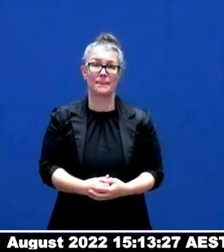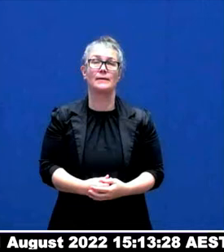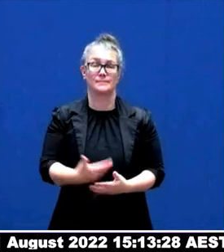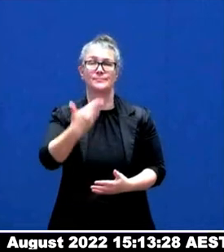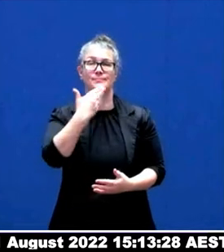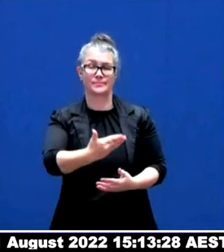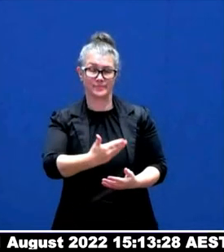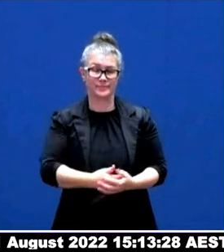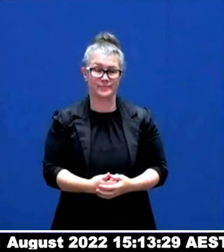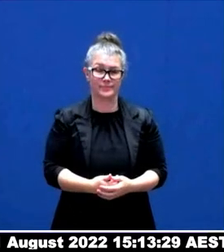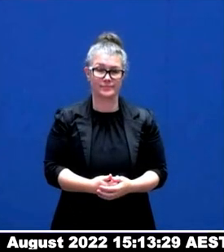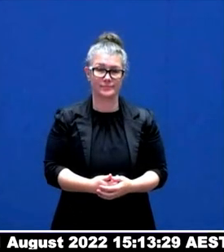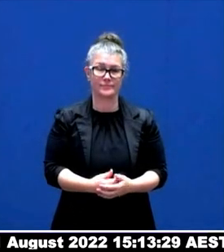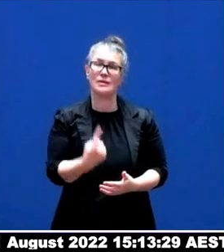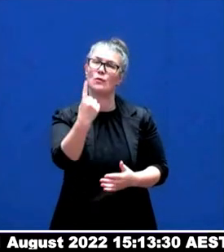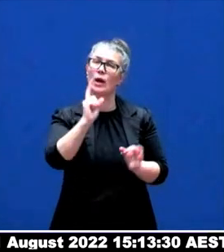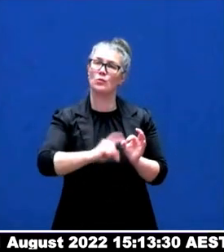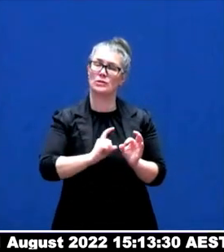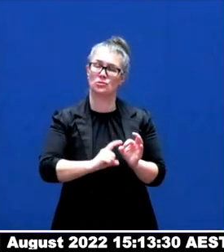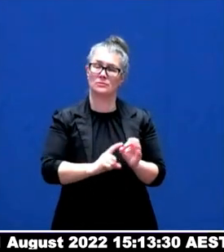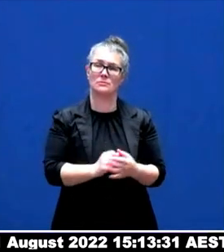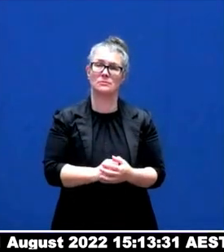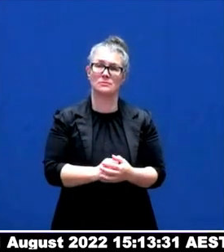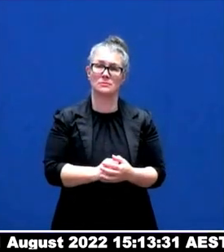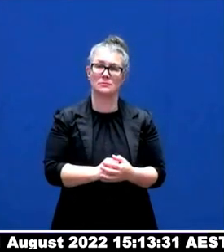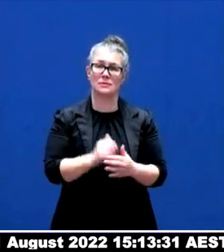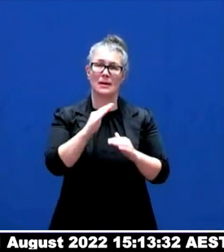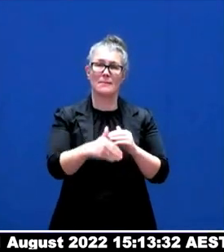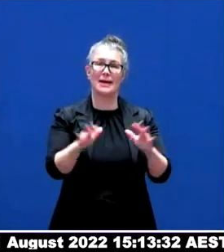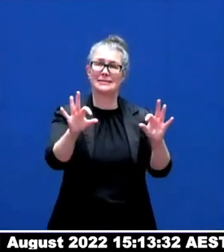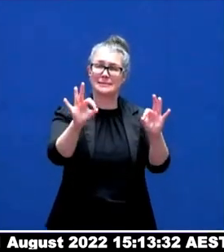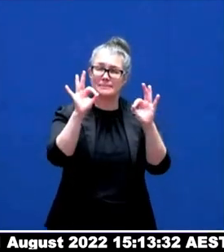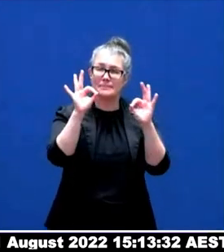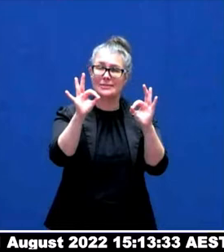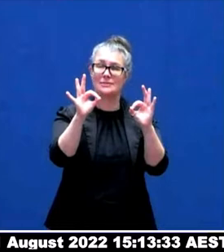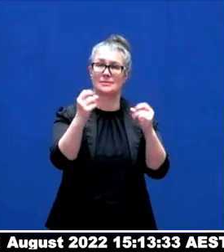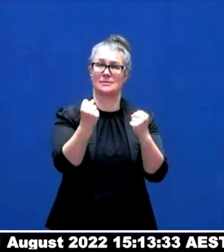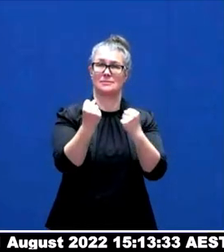The question I'd like to ask is about specialist support coordination and whether